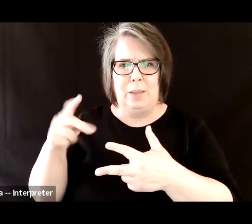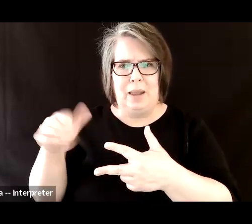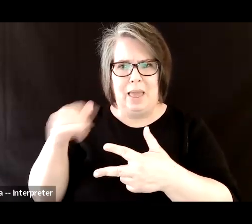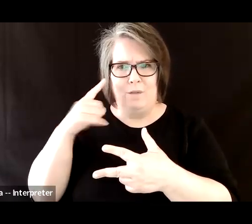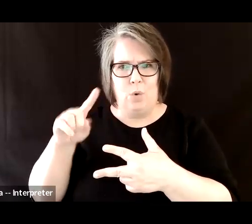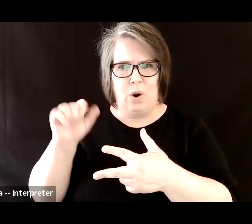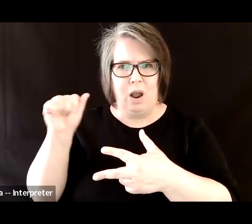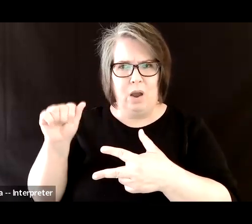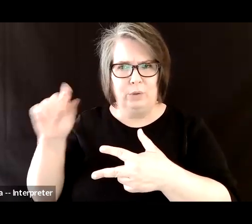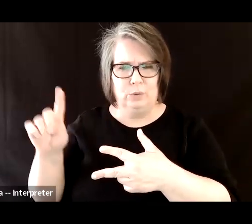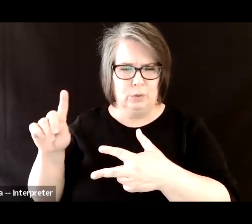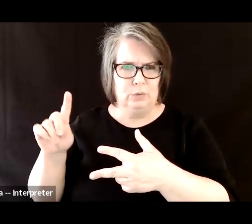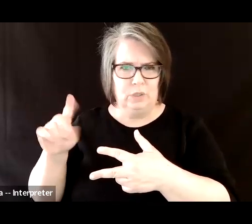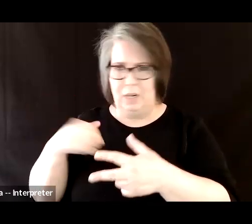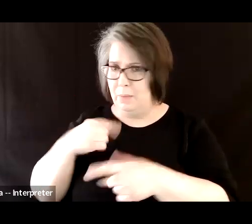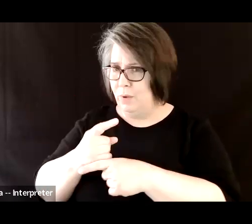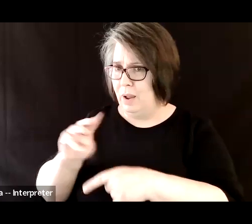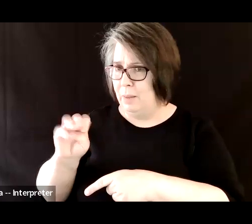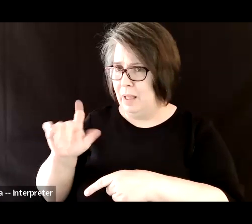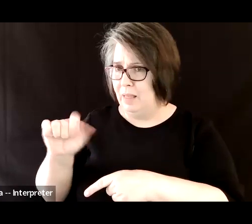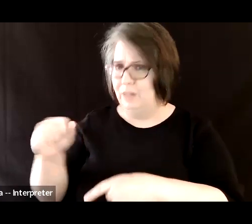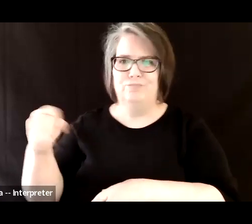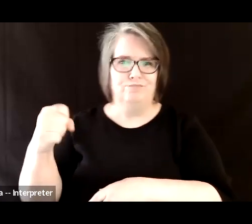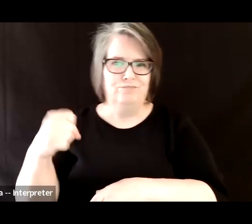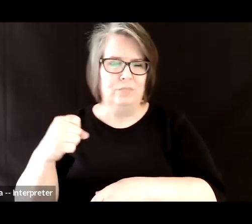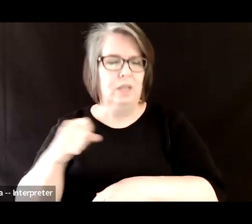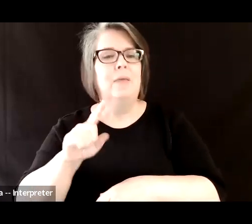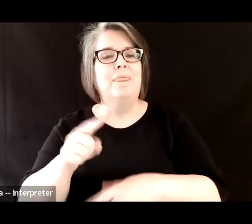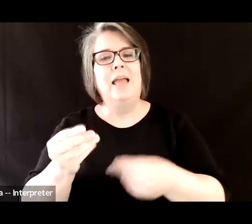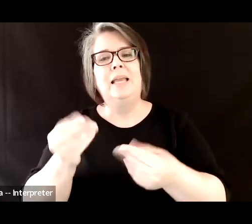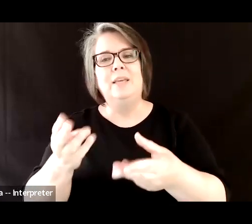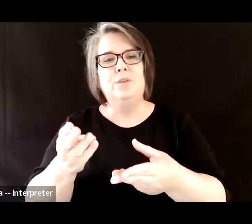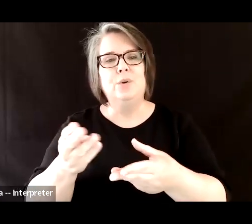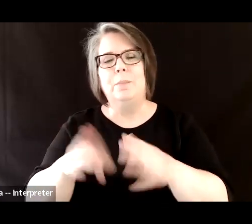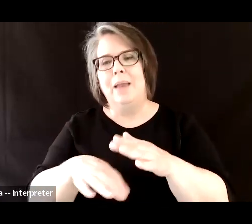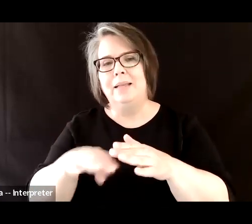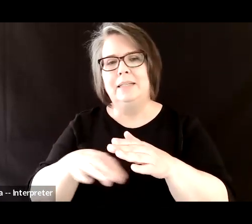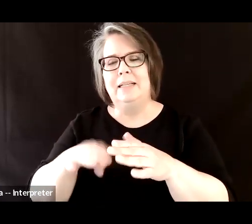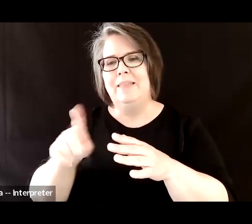What they do is they give you a separate player